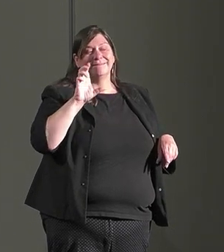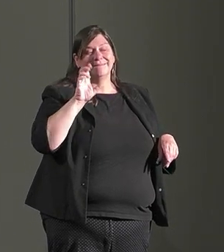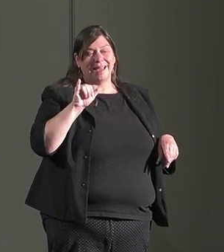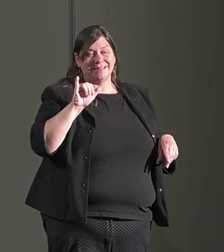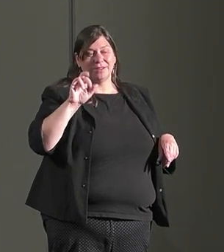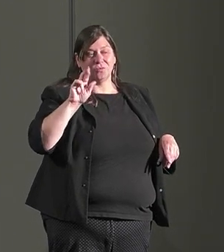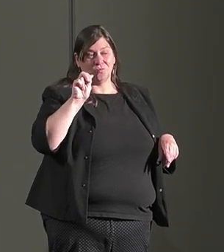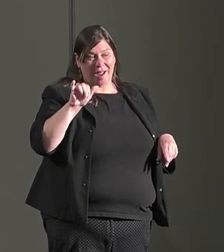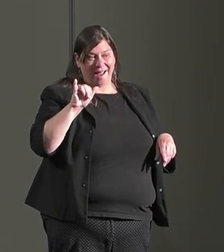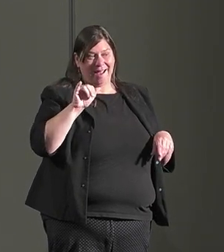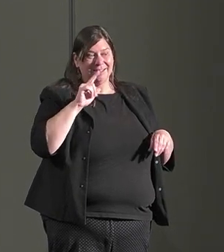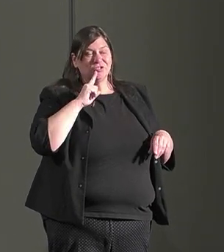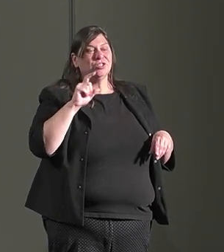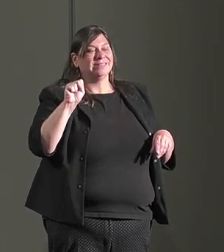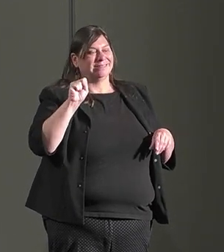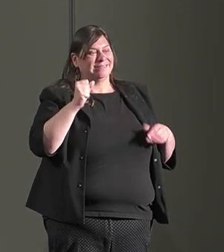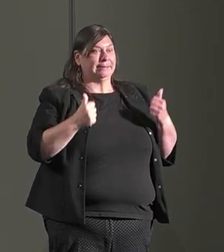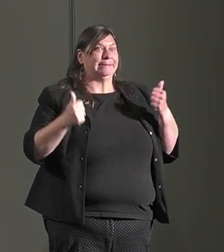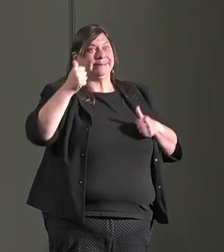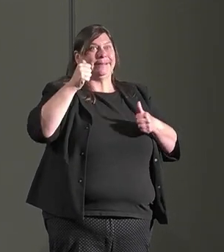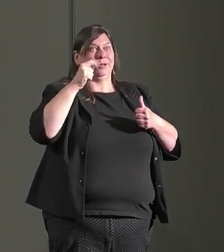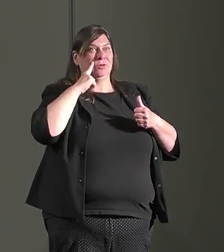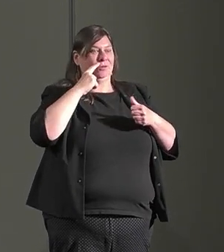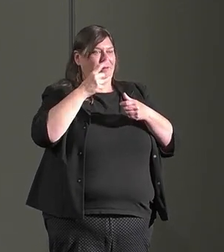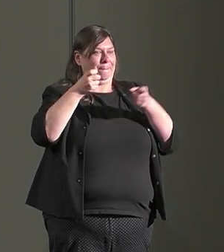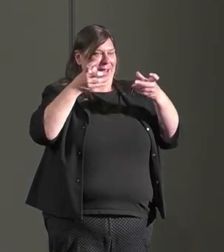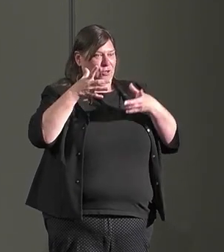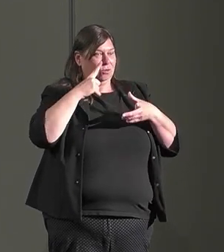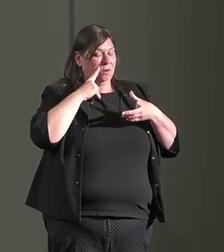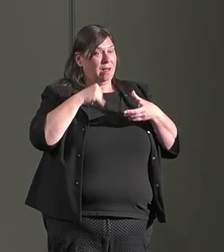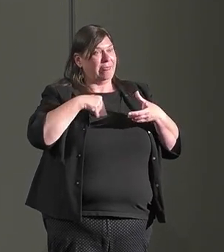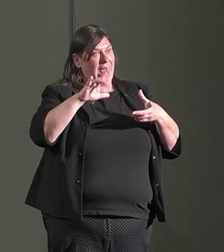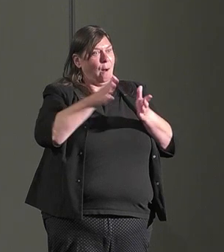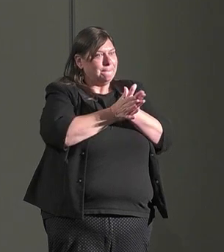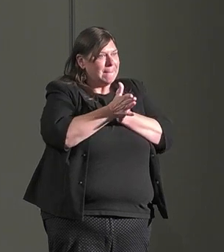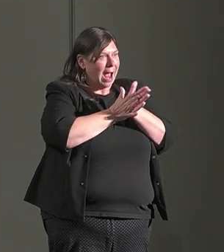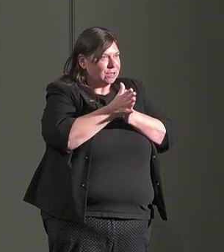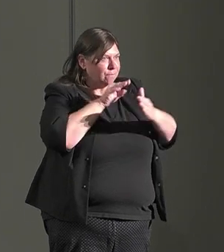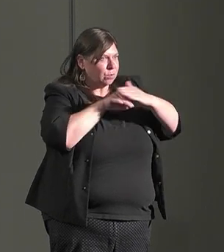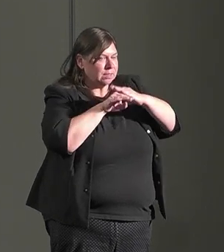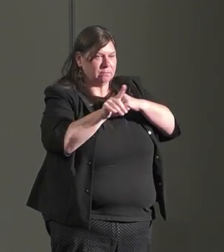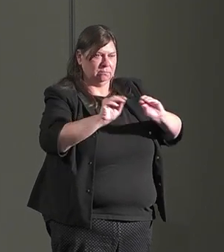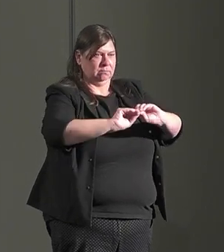they have a passion for accessibility that is discernible. And accessibility it never comes